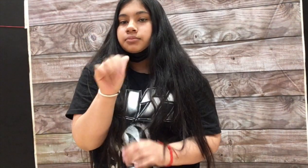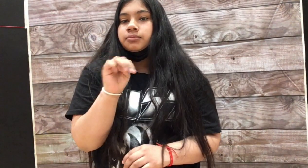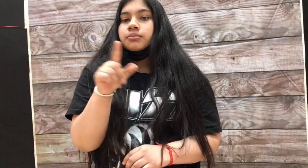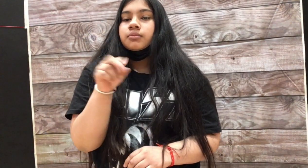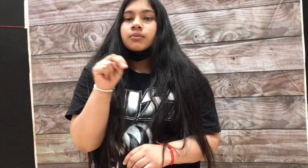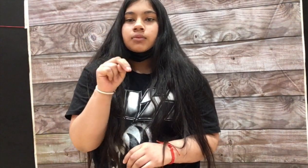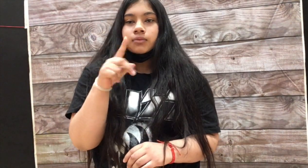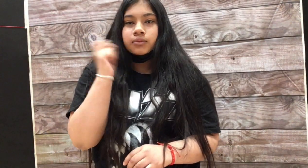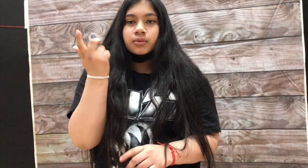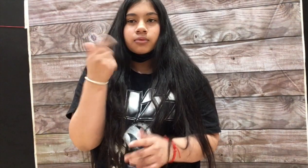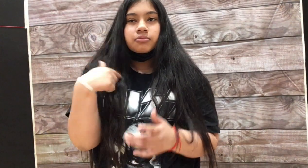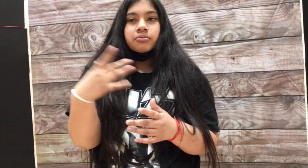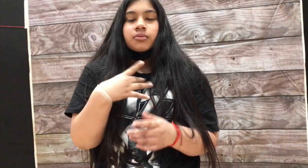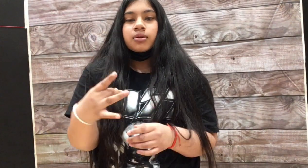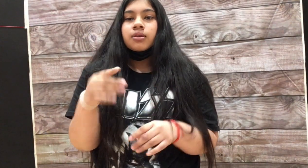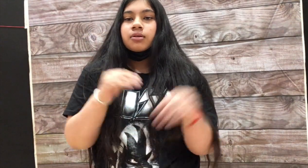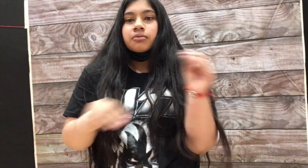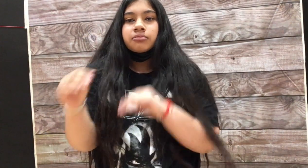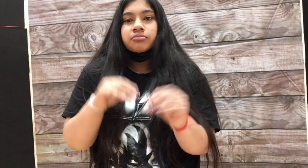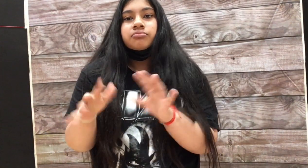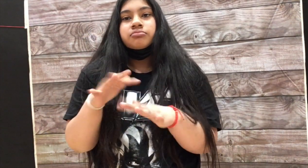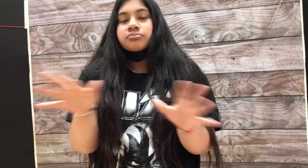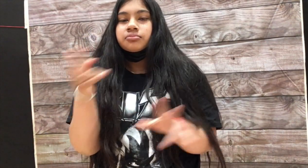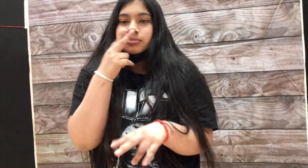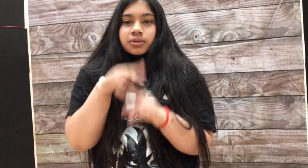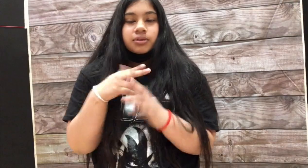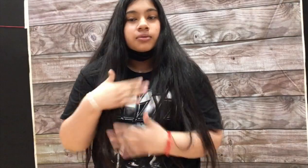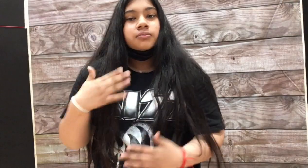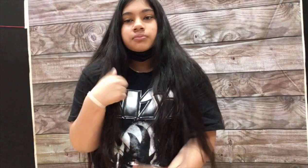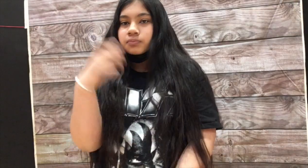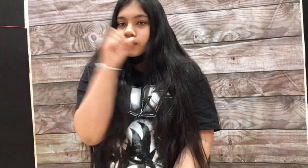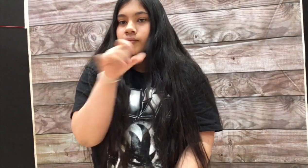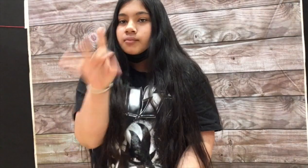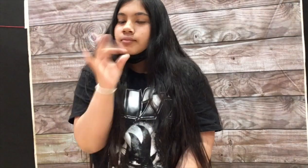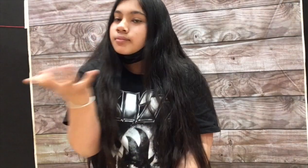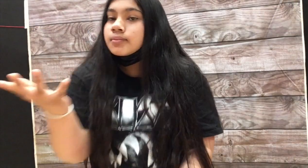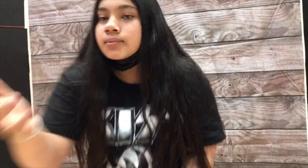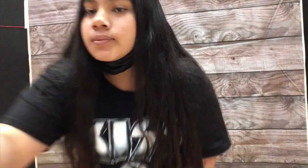Future employment. I'm going to Amazon 'cause I like packing stuff. I think it's going to be a lot of fun.